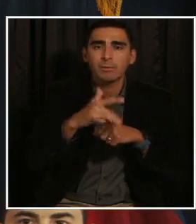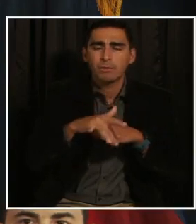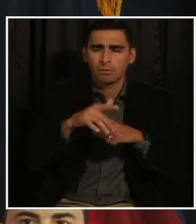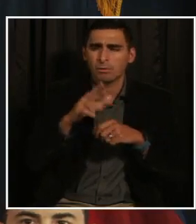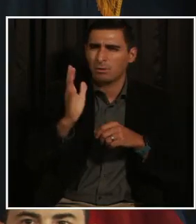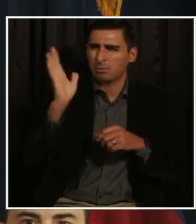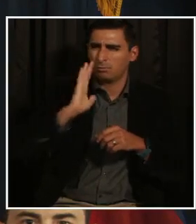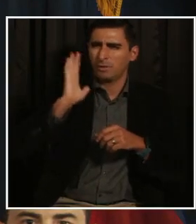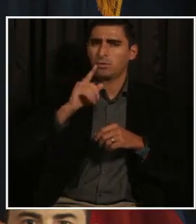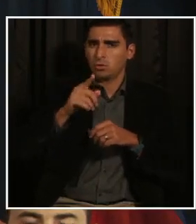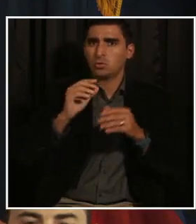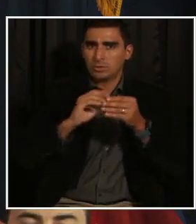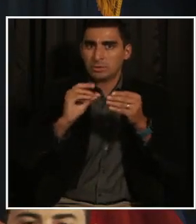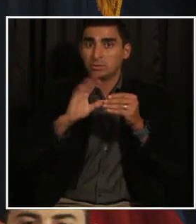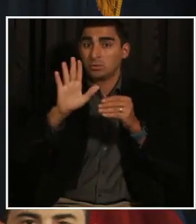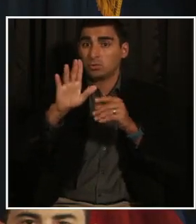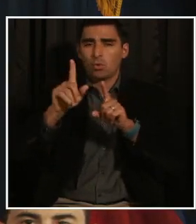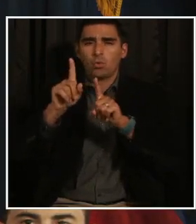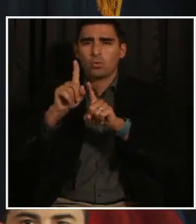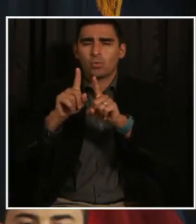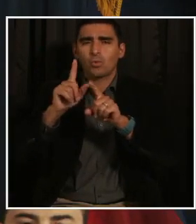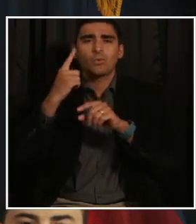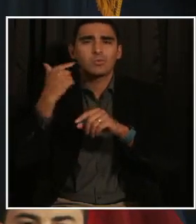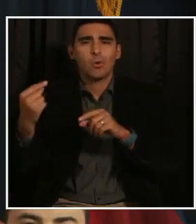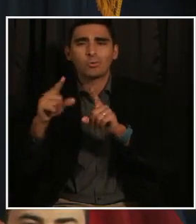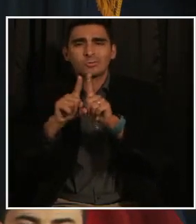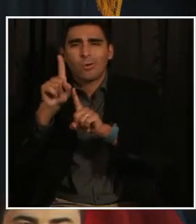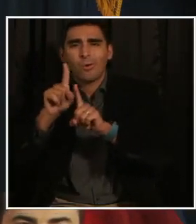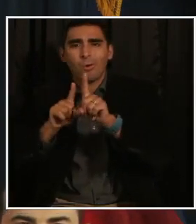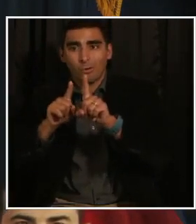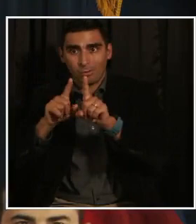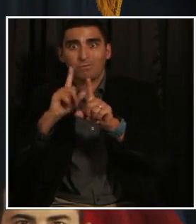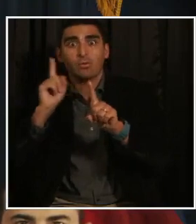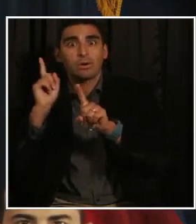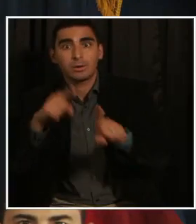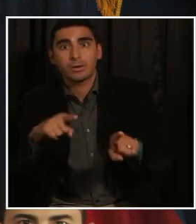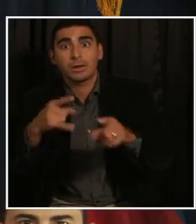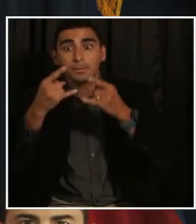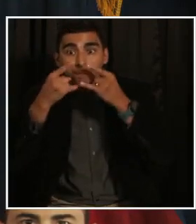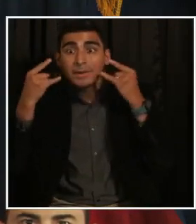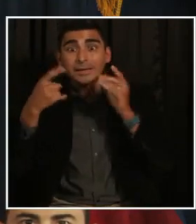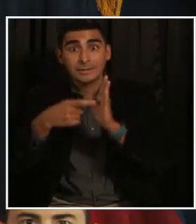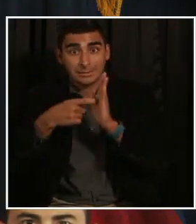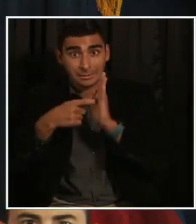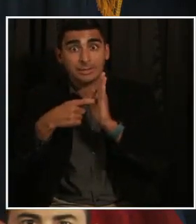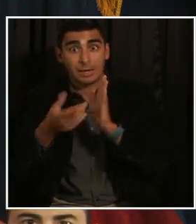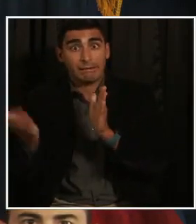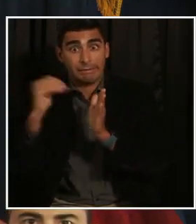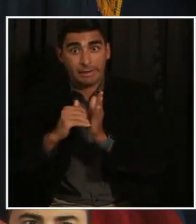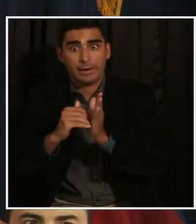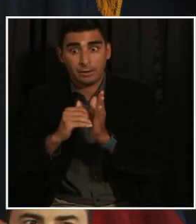star for implementing a mass mandate would be when hospitals are at capacity is this something